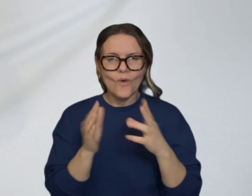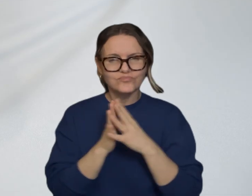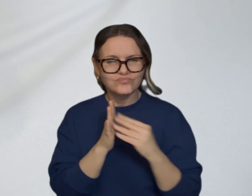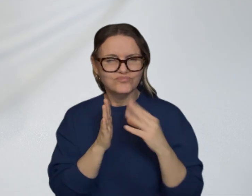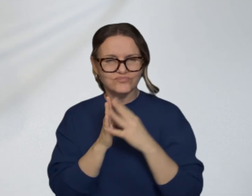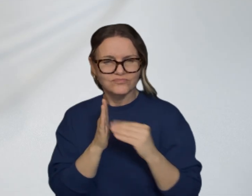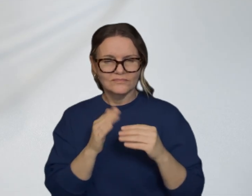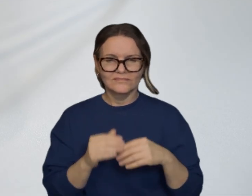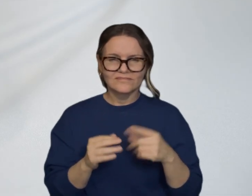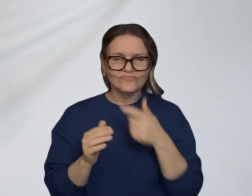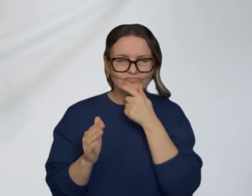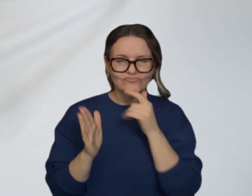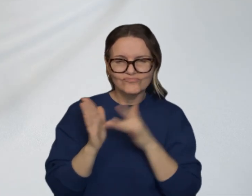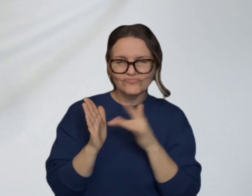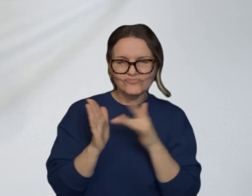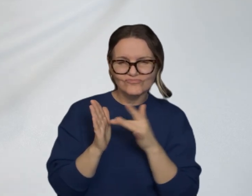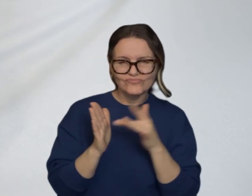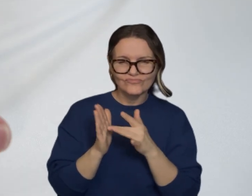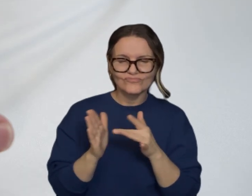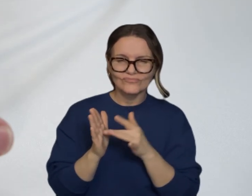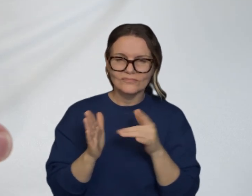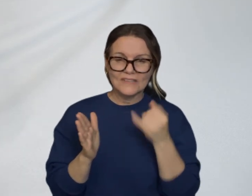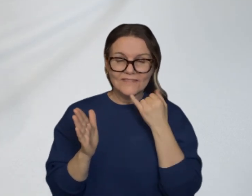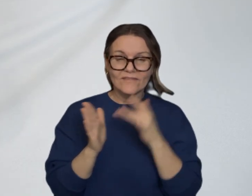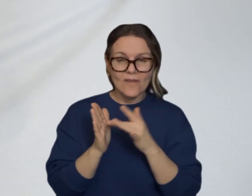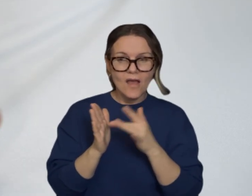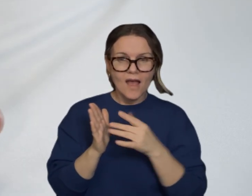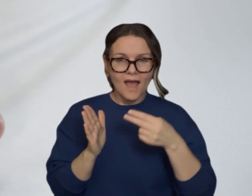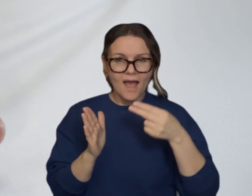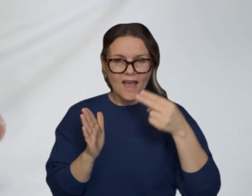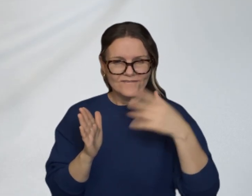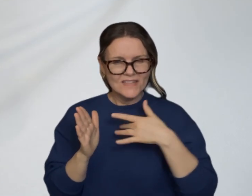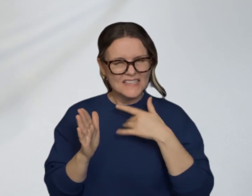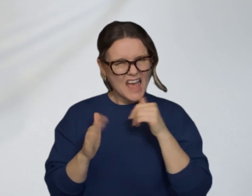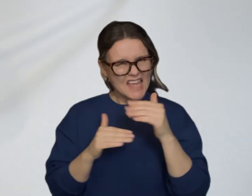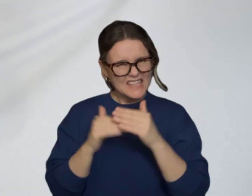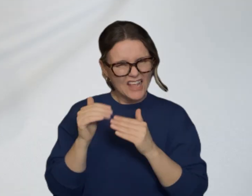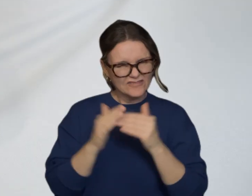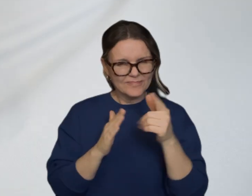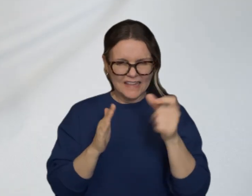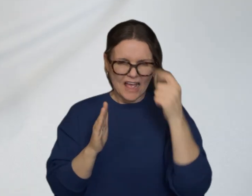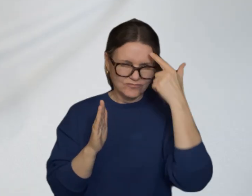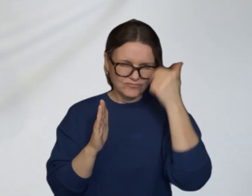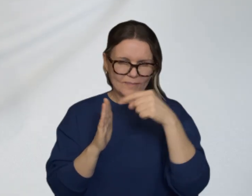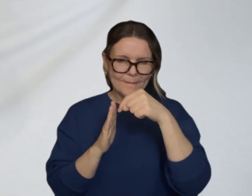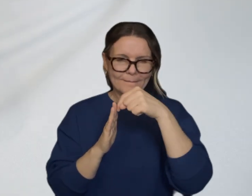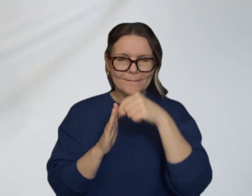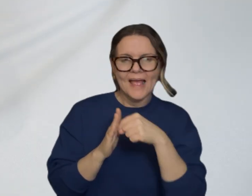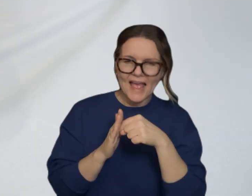up until it is uncomfortable and then back down one so you're using your highest comfort strength